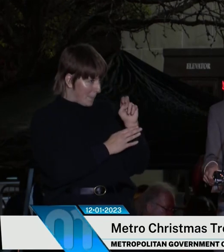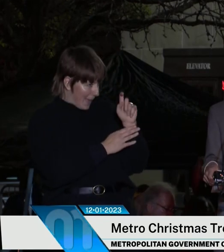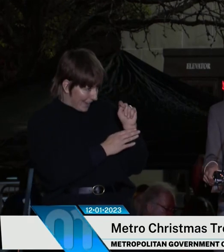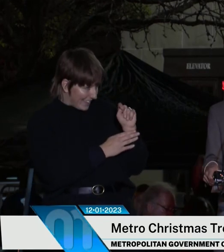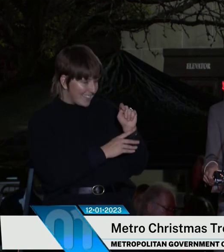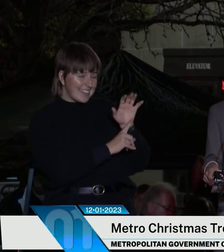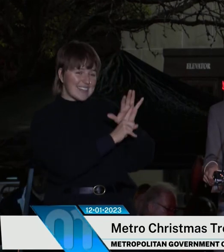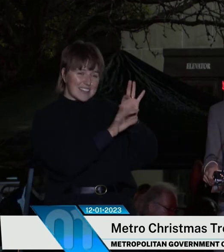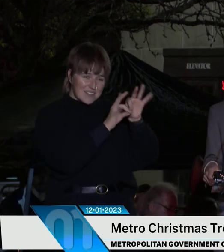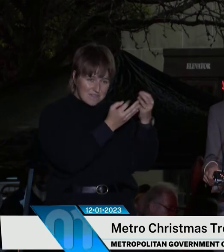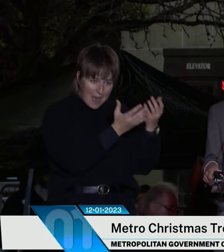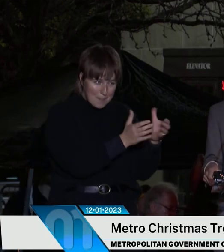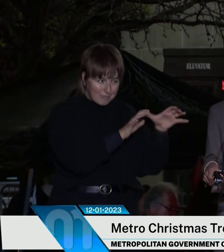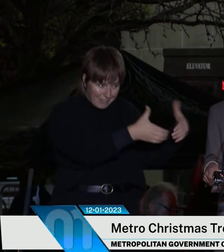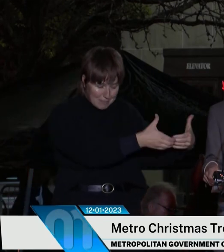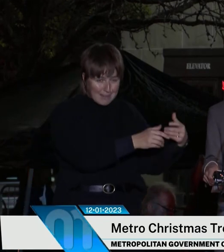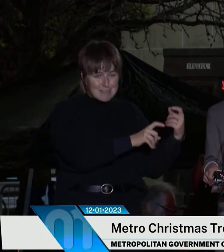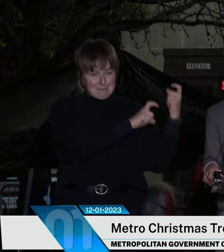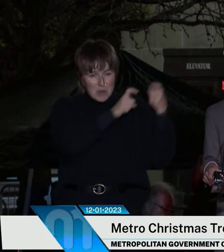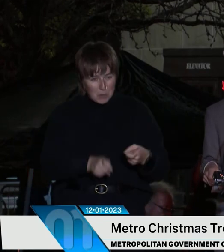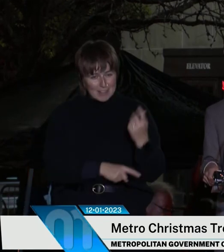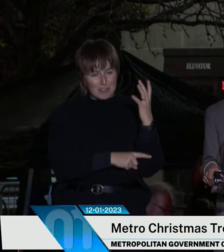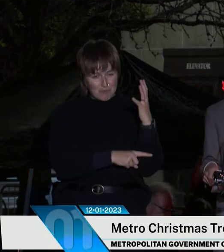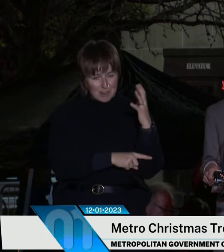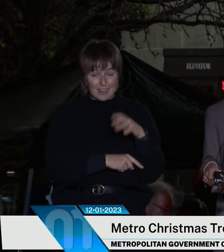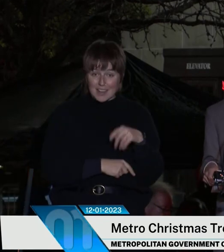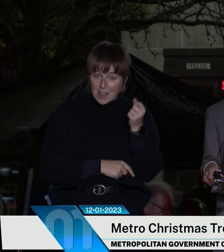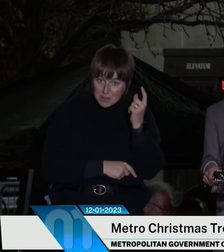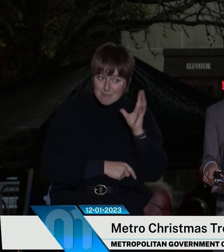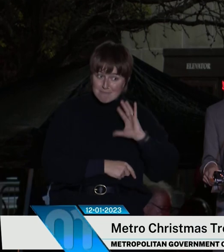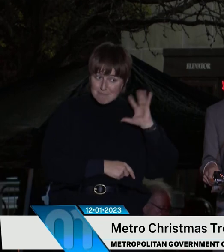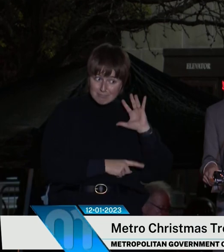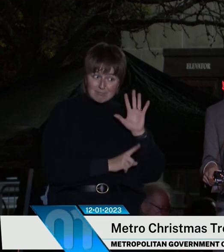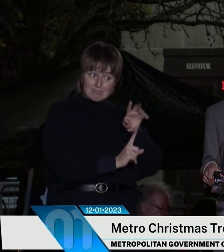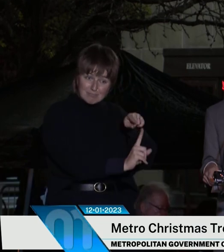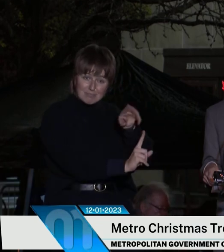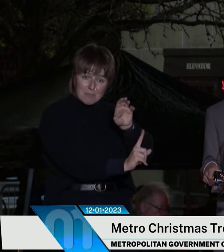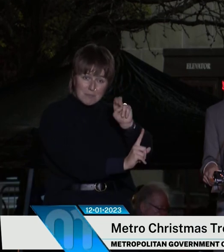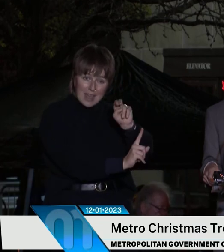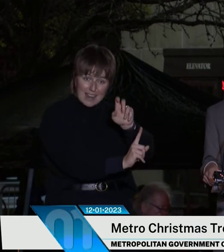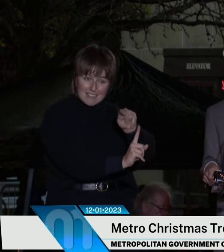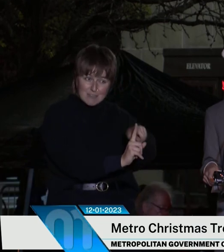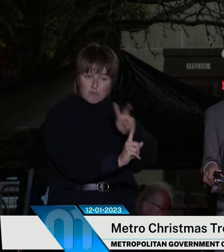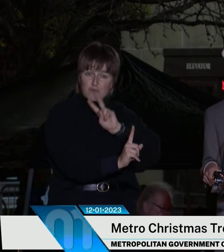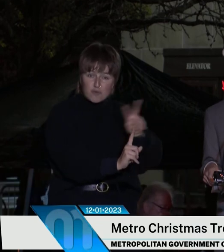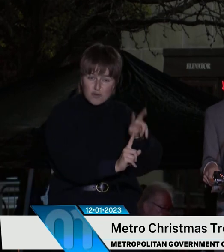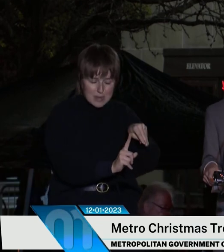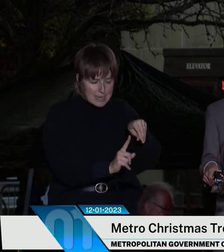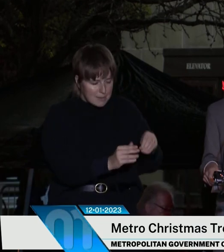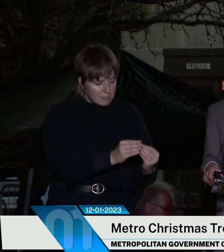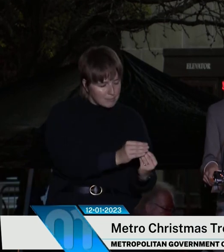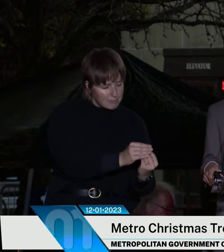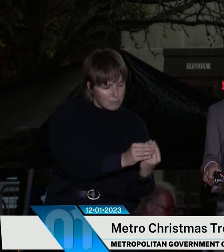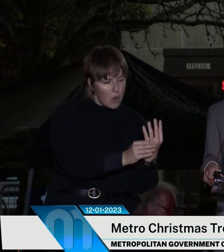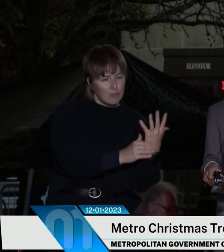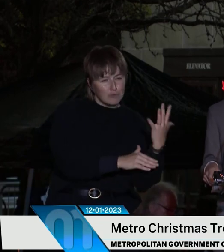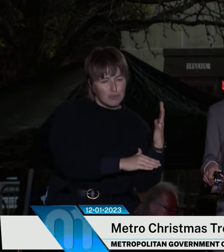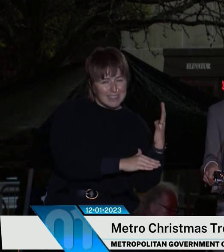30FT TALL. BENNETT CALDWELL AND HIS FAMILY HAVE DONATED THIS TREE. BENNETT HELPED HIS DAD